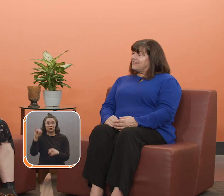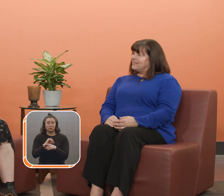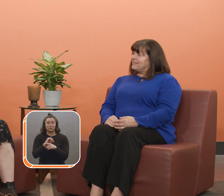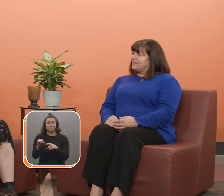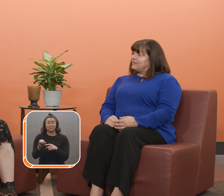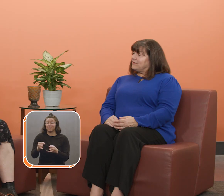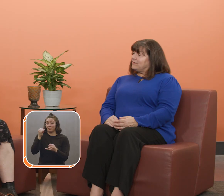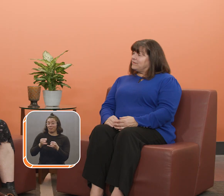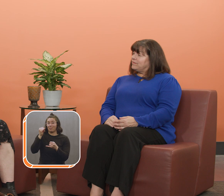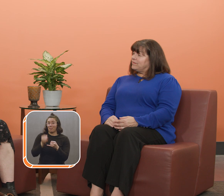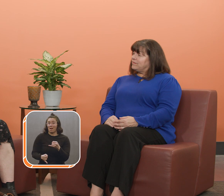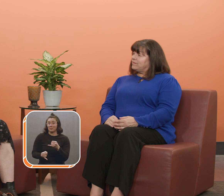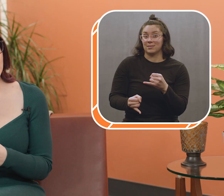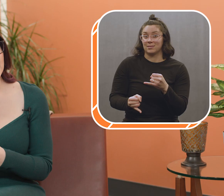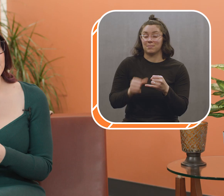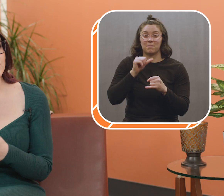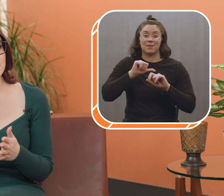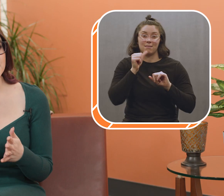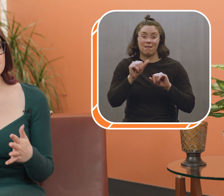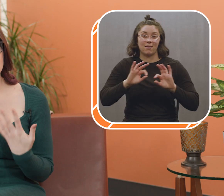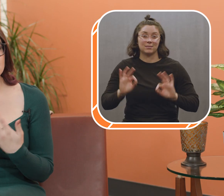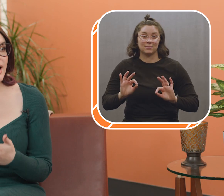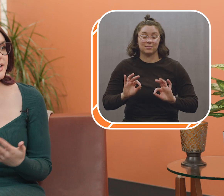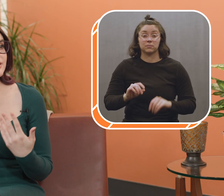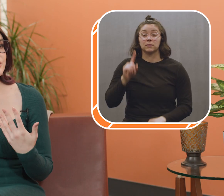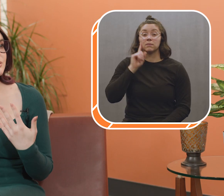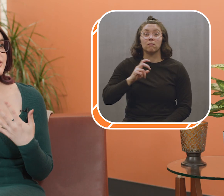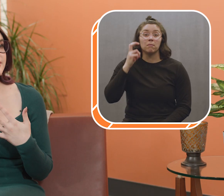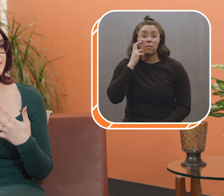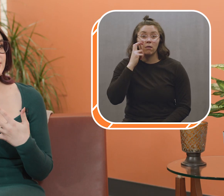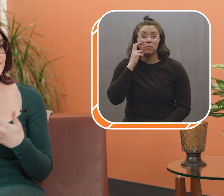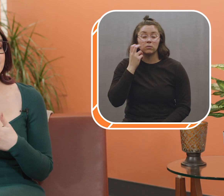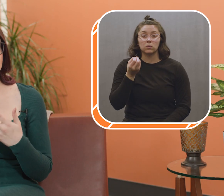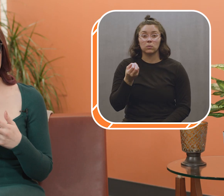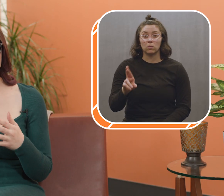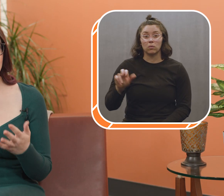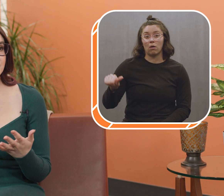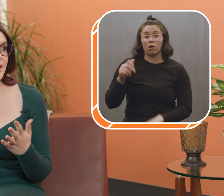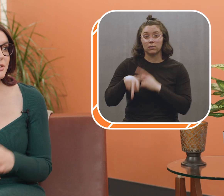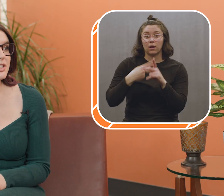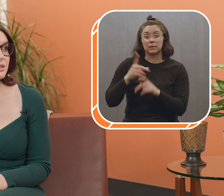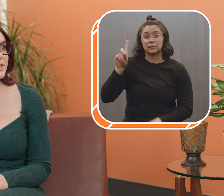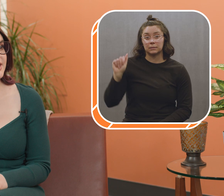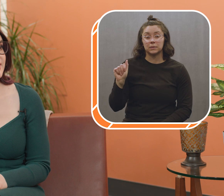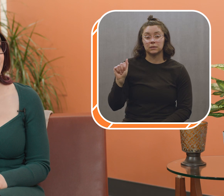Last but not least, if you are DeafBlind or any other type of disability